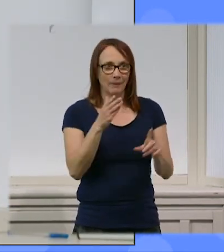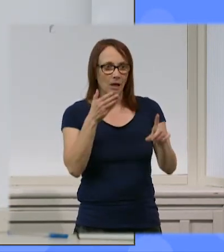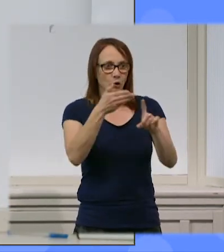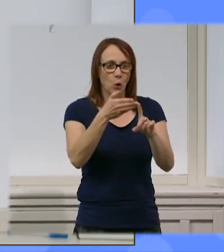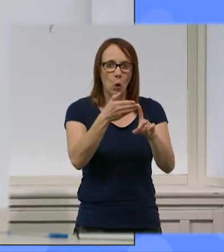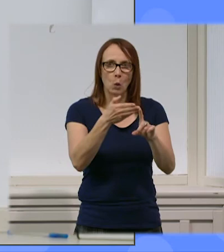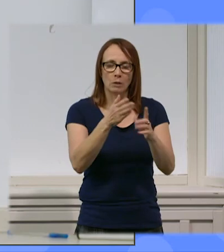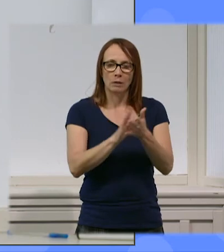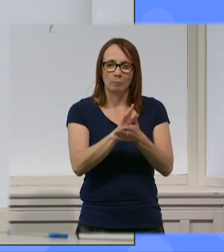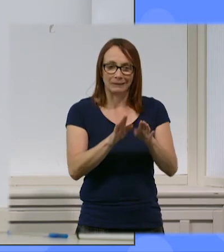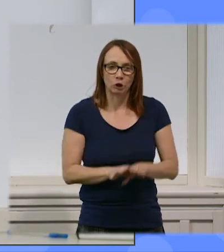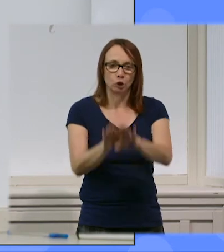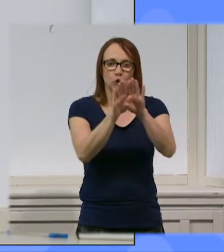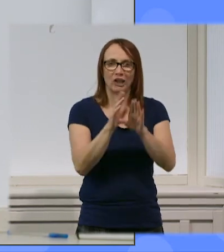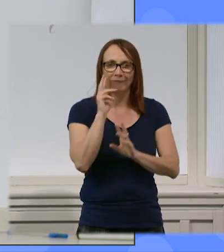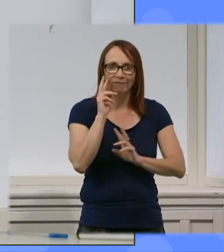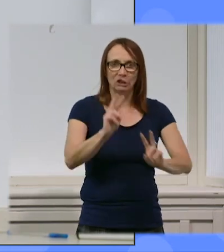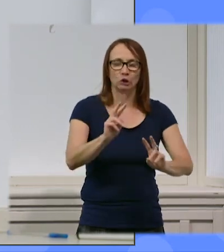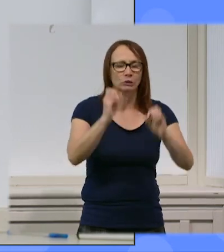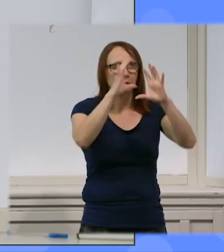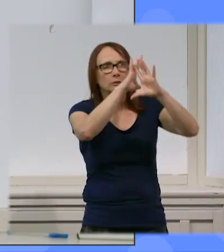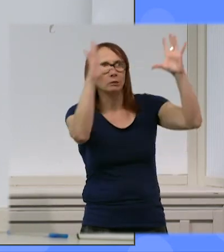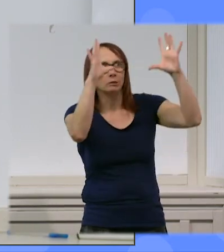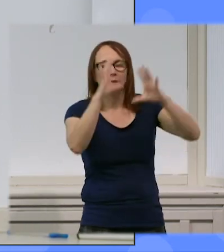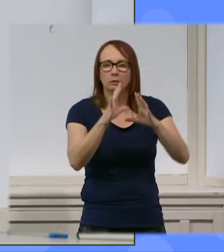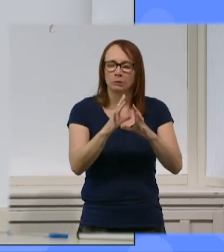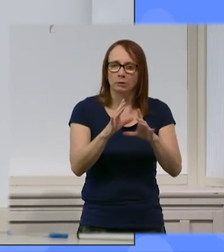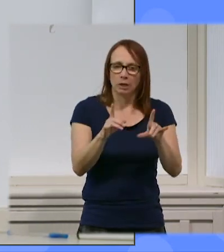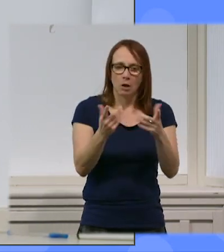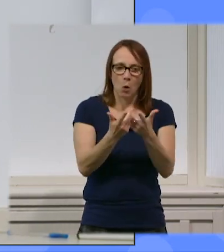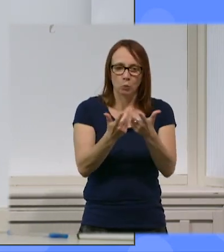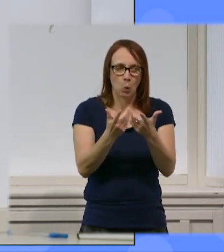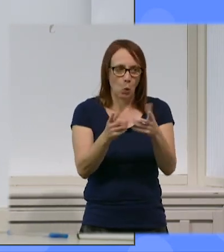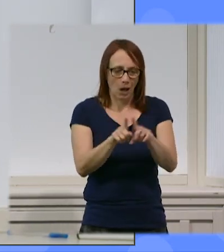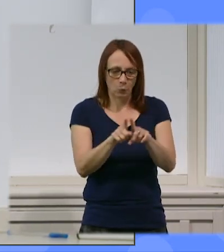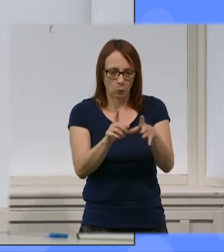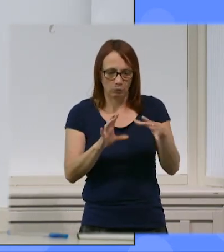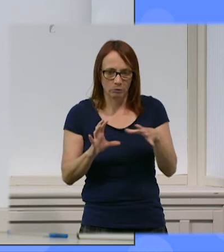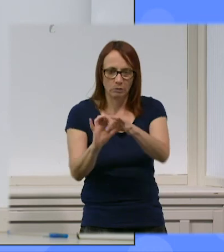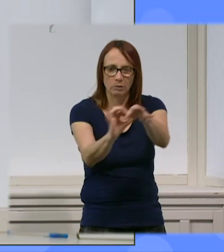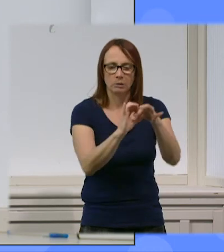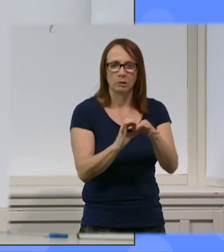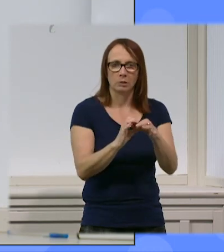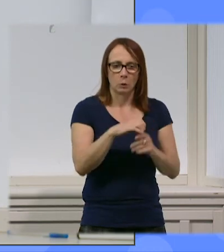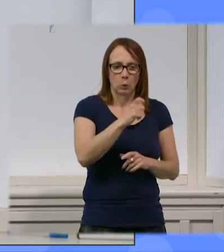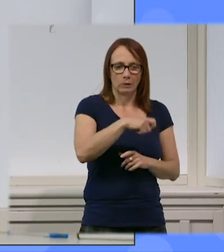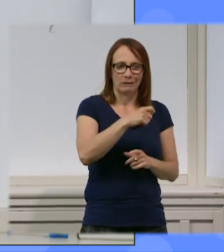and for the kind of country we want to be and it provides a platform for collaboration across Scotland civic society including public and private